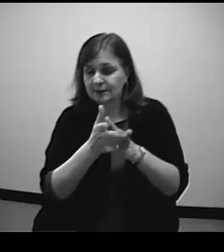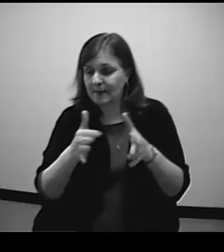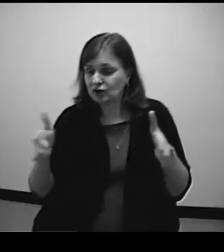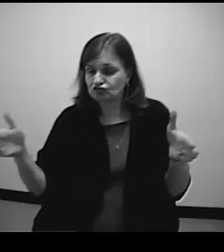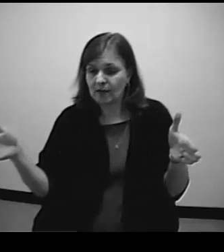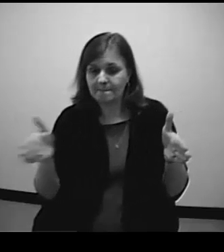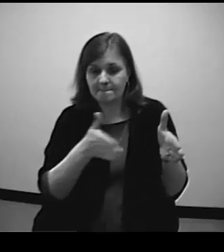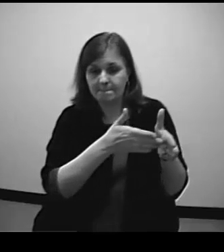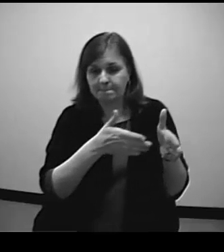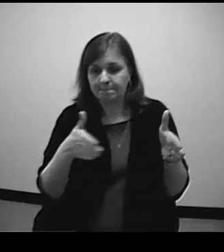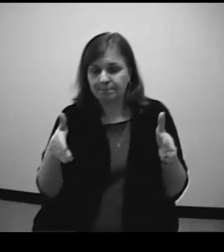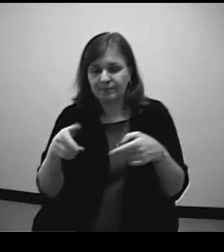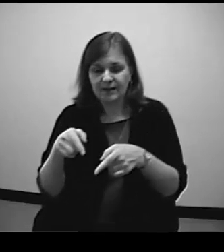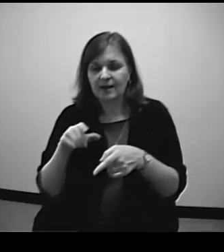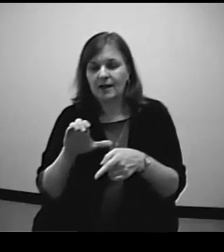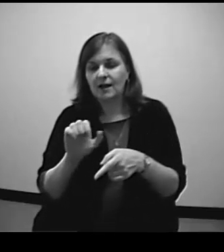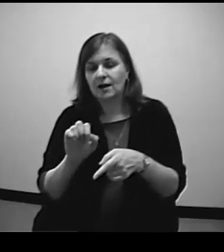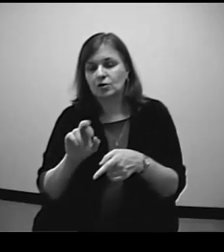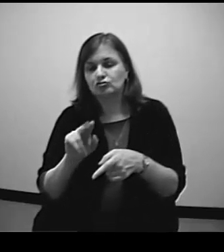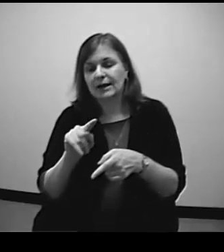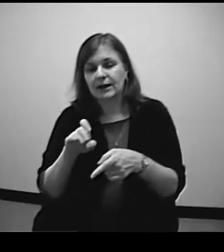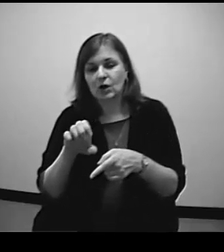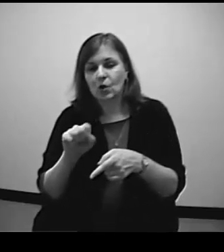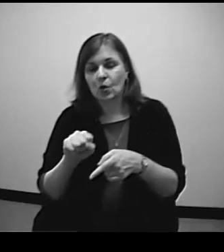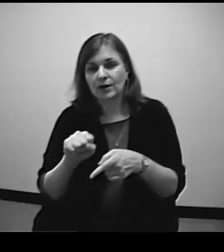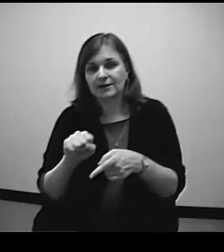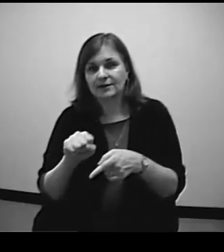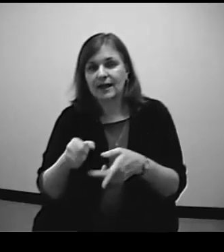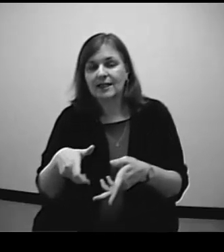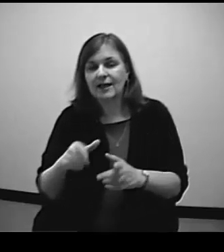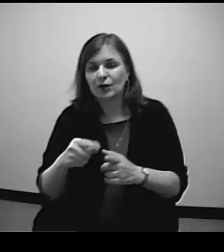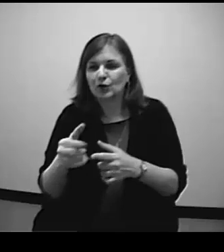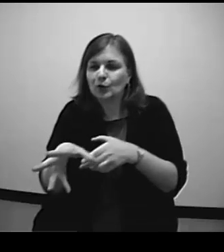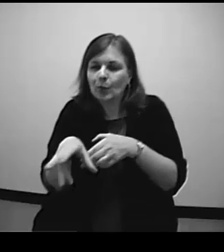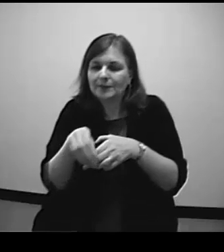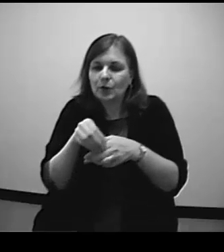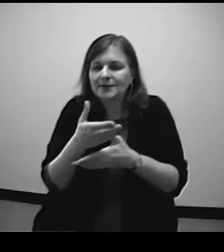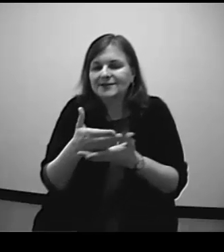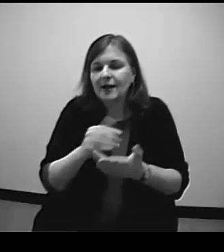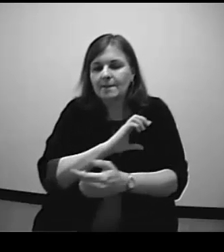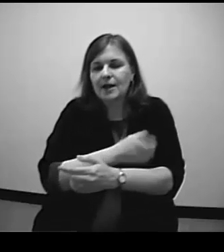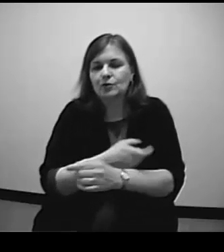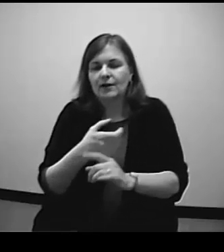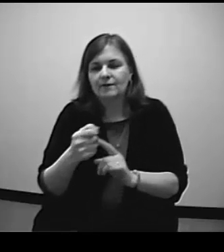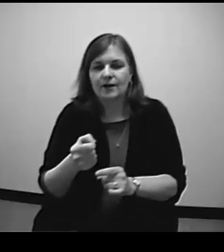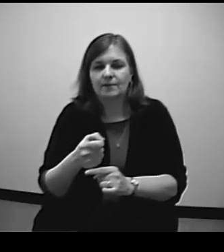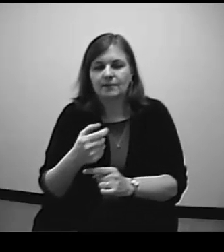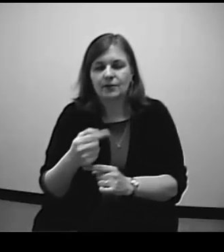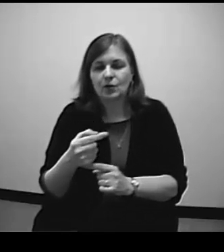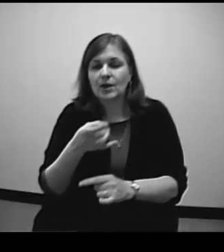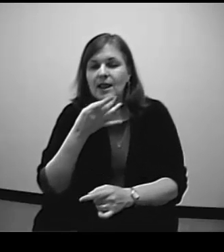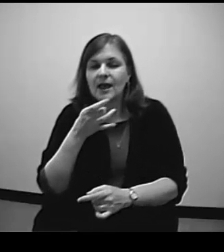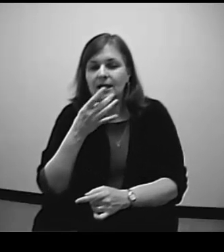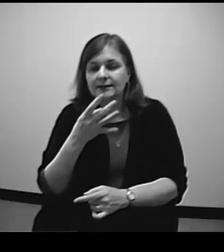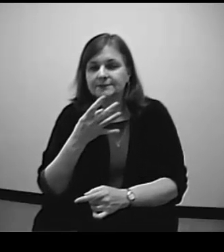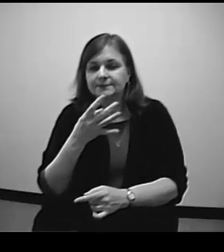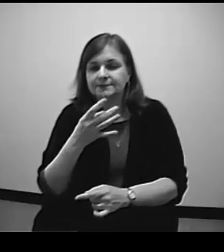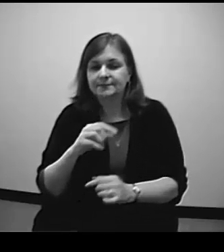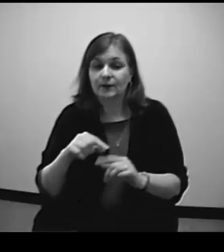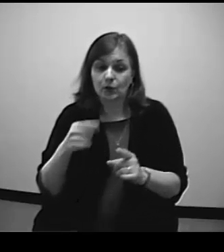those carotenoids help fill that gap and allow us to get some energy out of green light